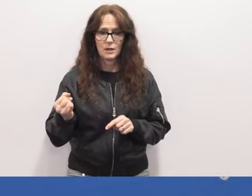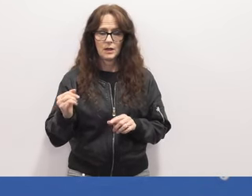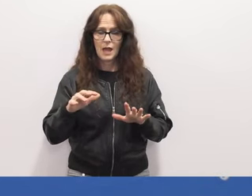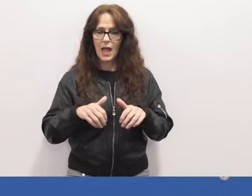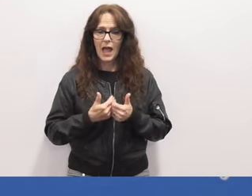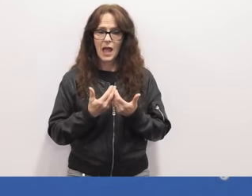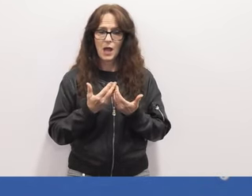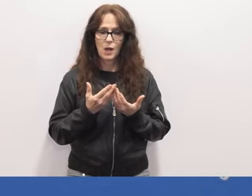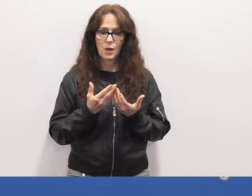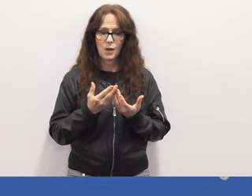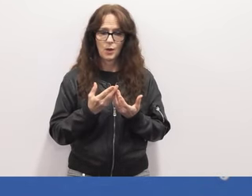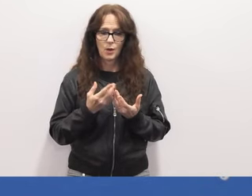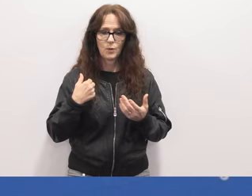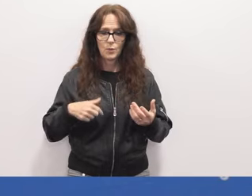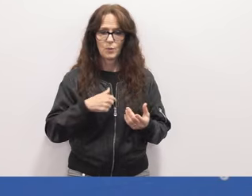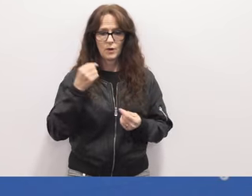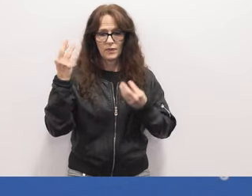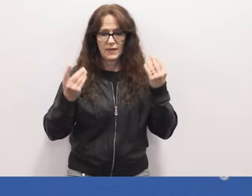So it's, you know,